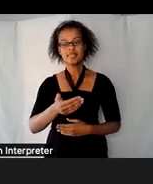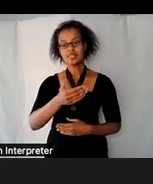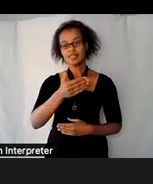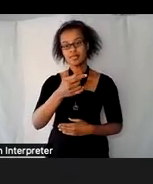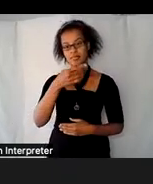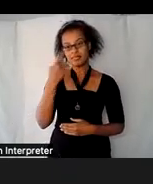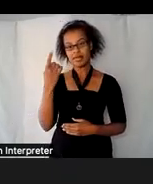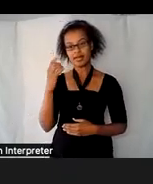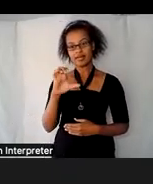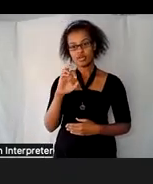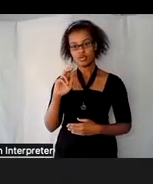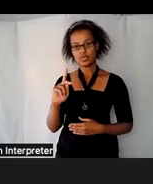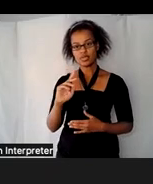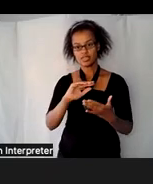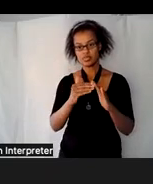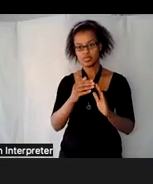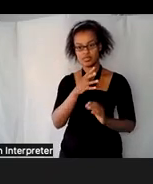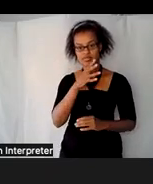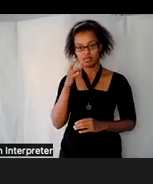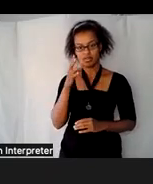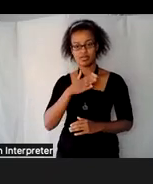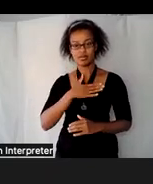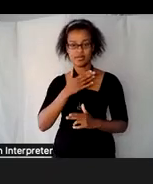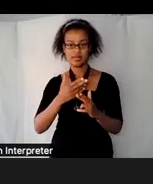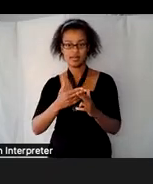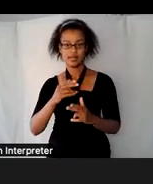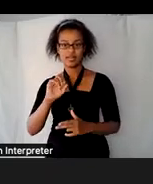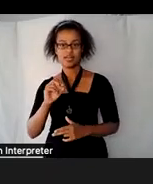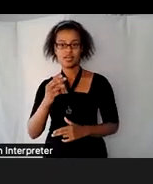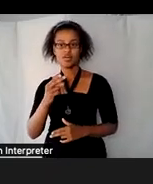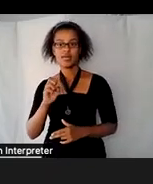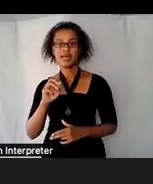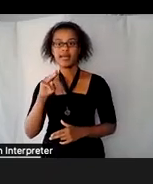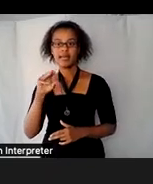I'm the executive director at Black Creek community farm.